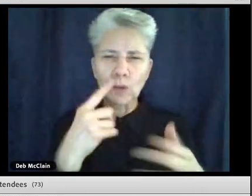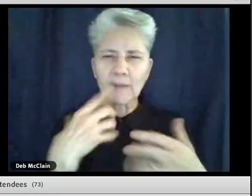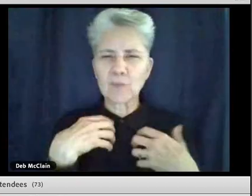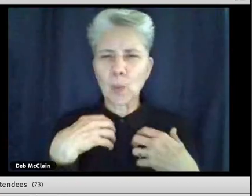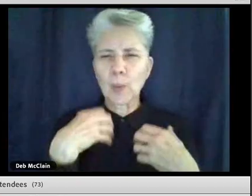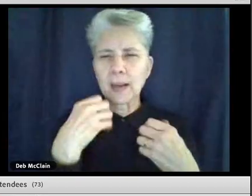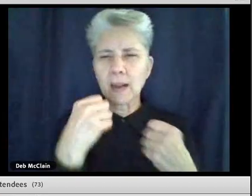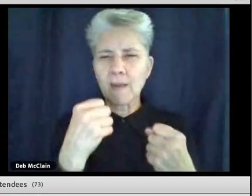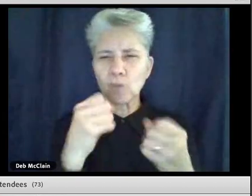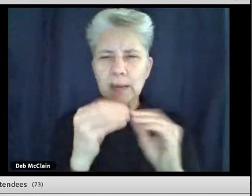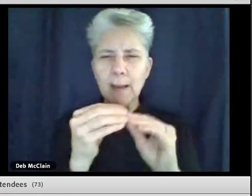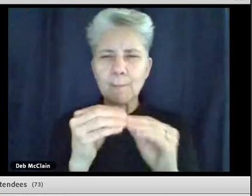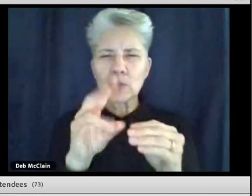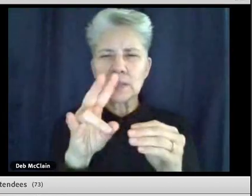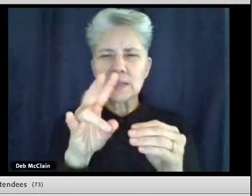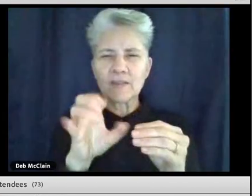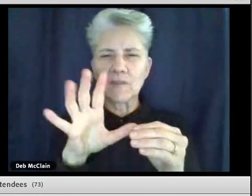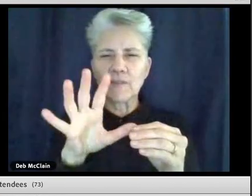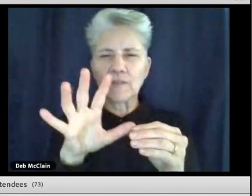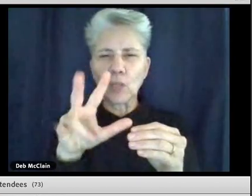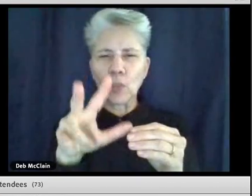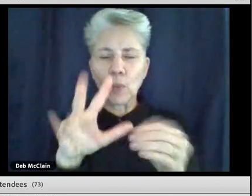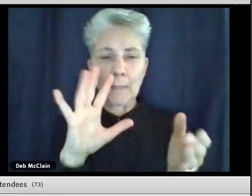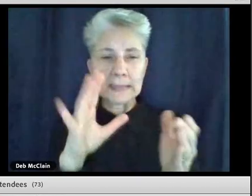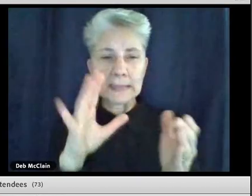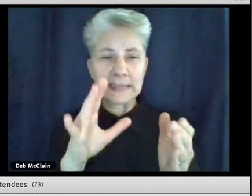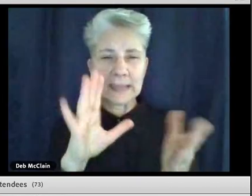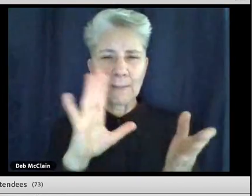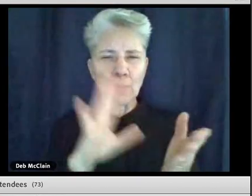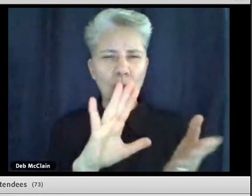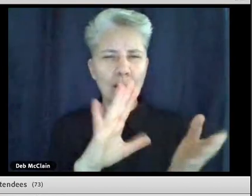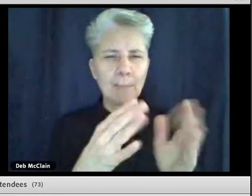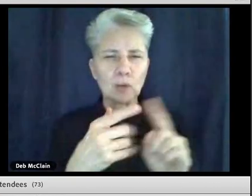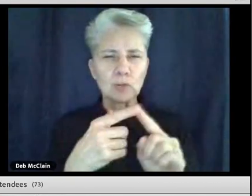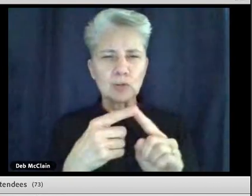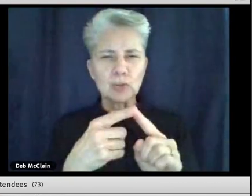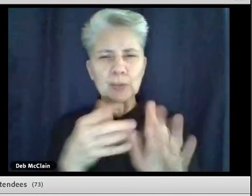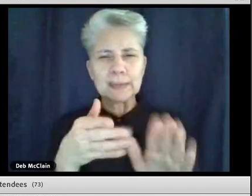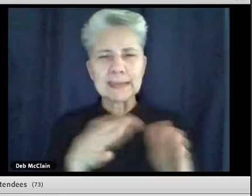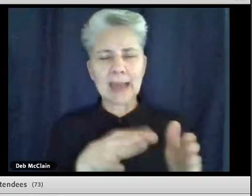753 might seem low compared to the death count, but those are still coming in because, first of all,